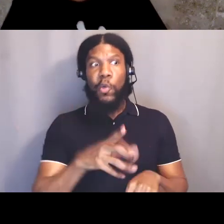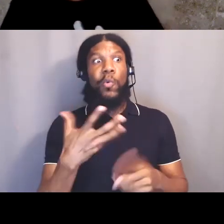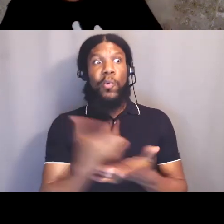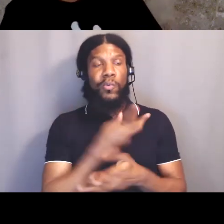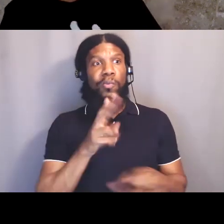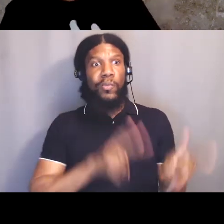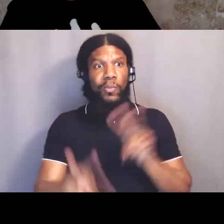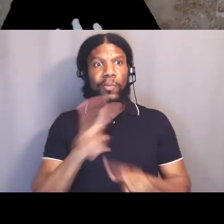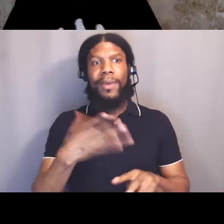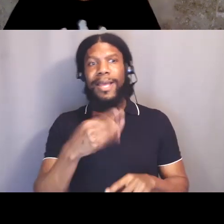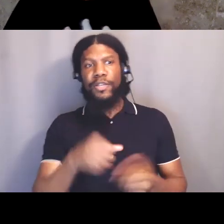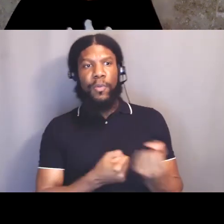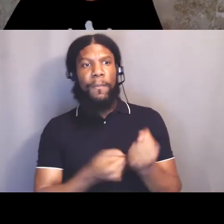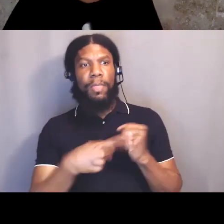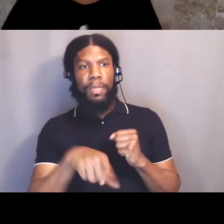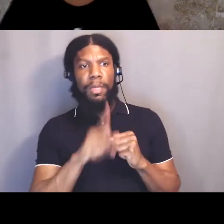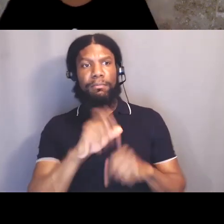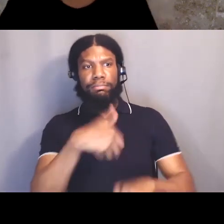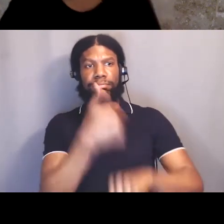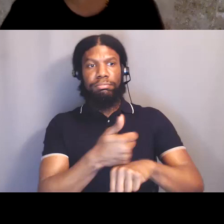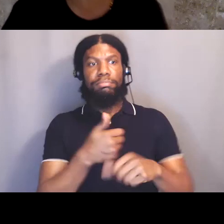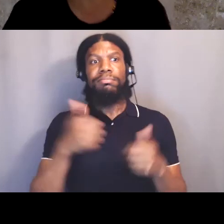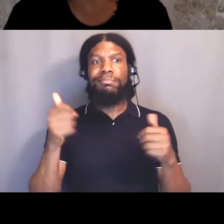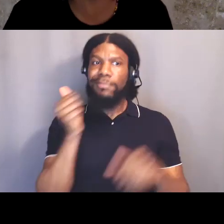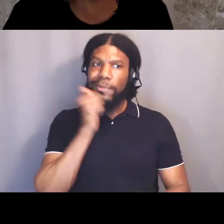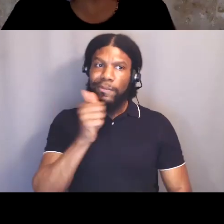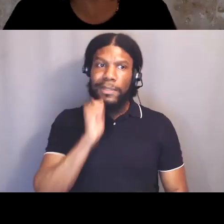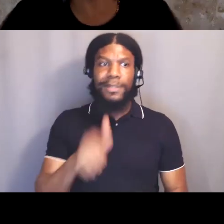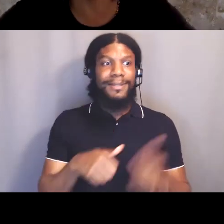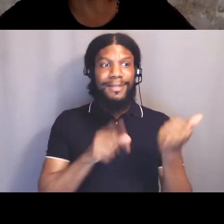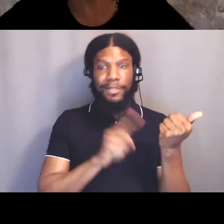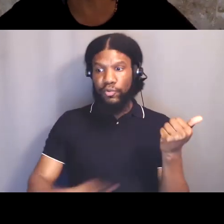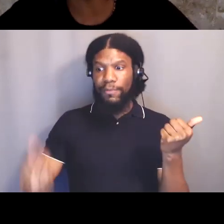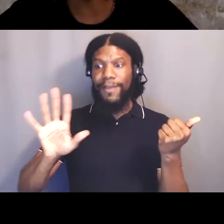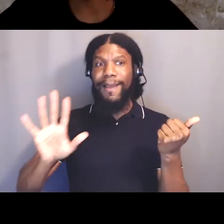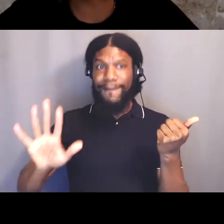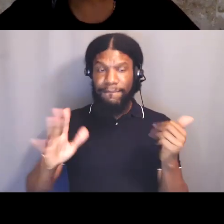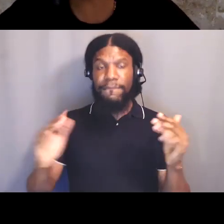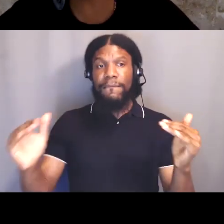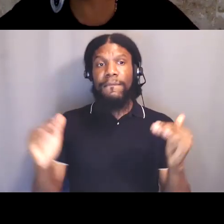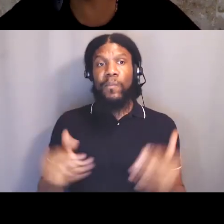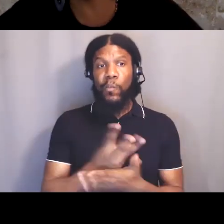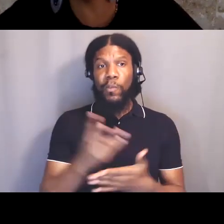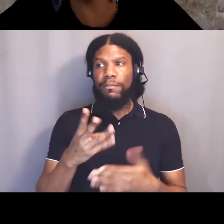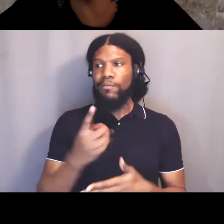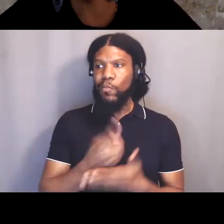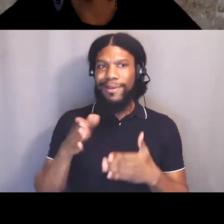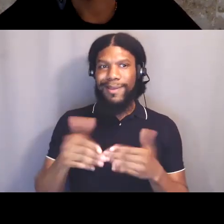It's there every day from 10 to five. And on weekends, there are live performances. Quick things that you can do.